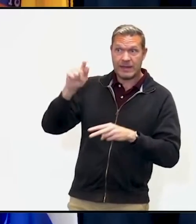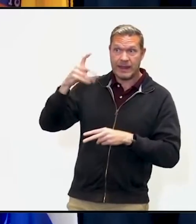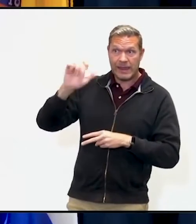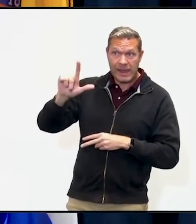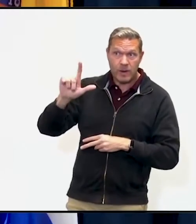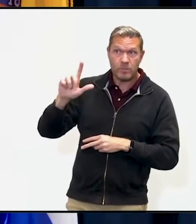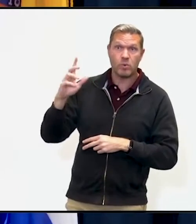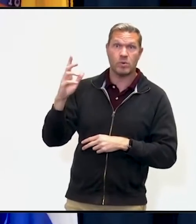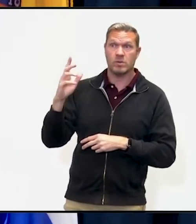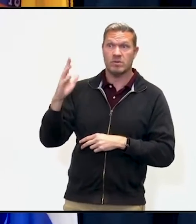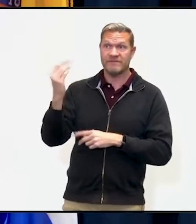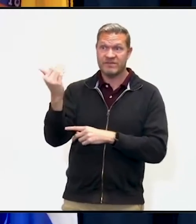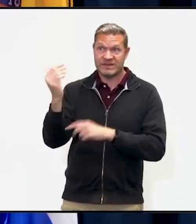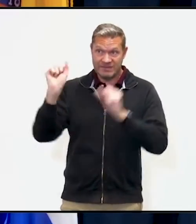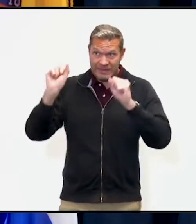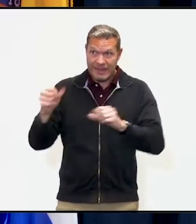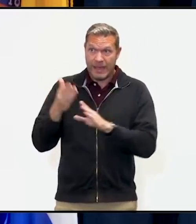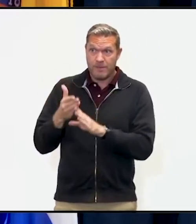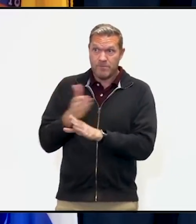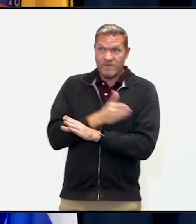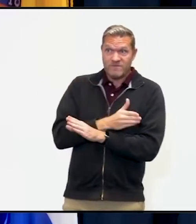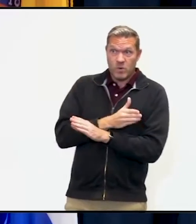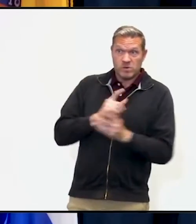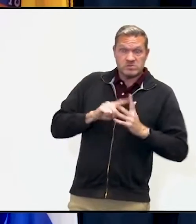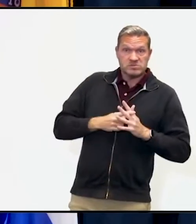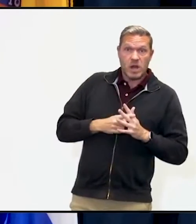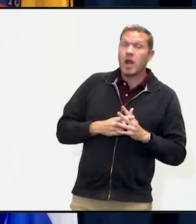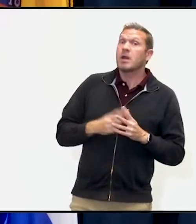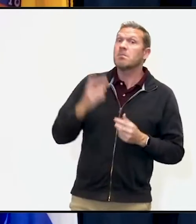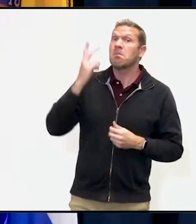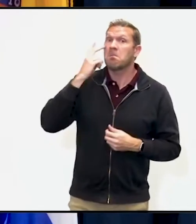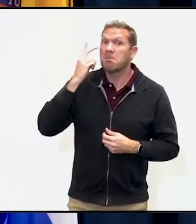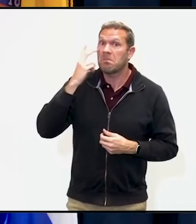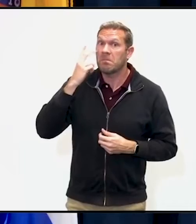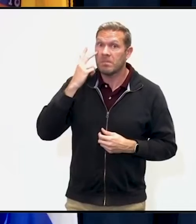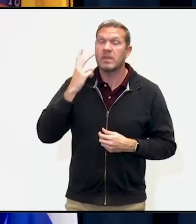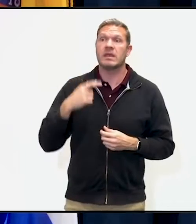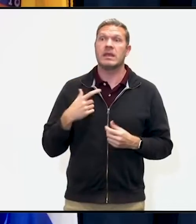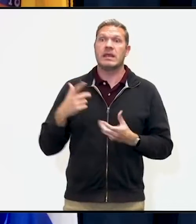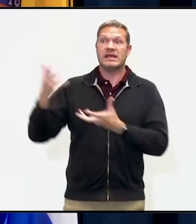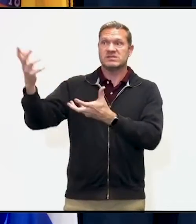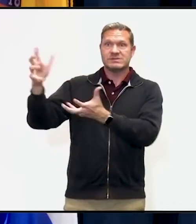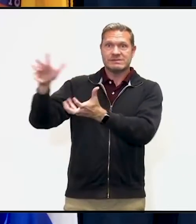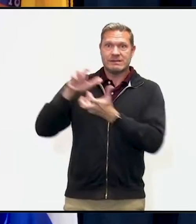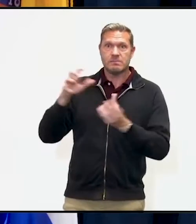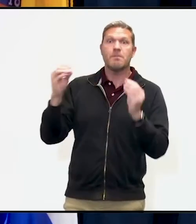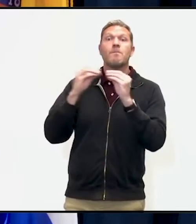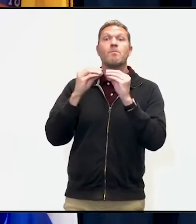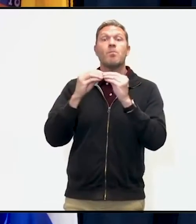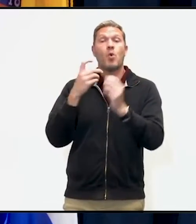sooner but that's something of course that our Health team is looking at as vaccine doses are coming in to the city. But I do have some good news.